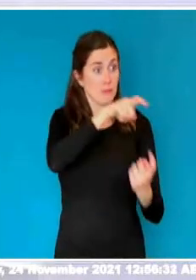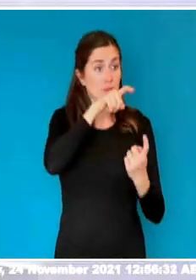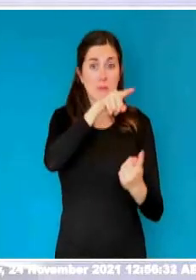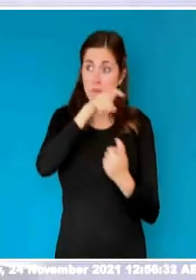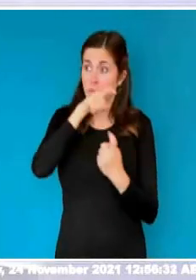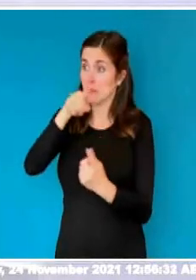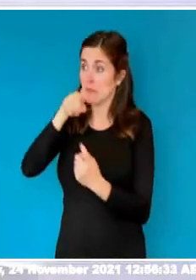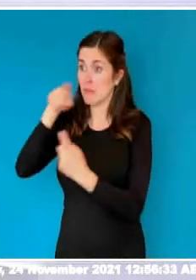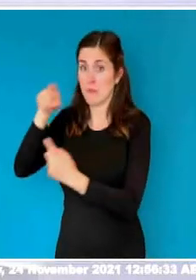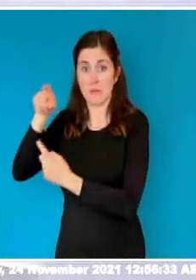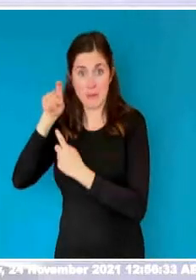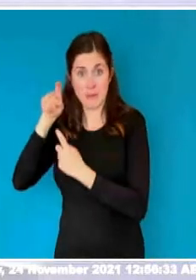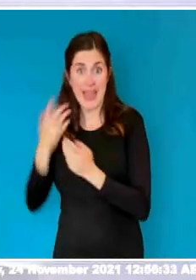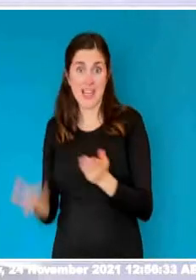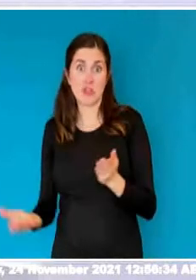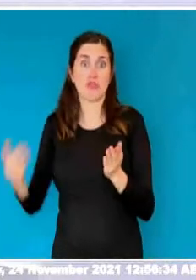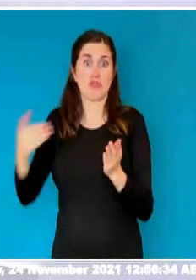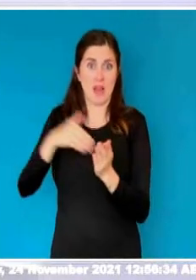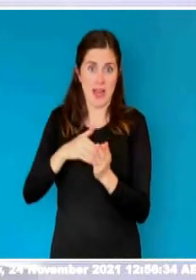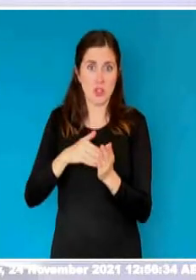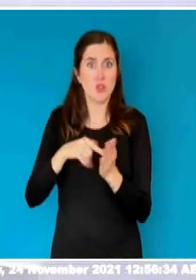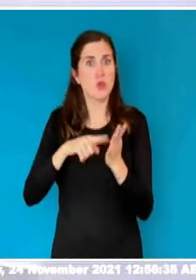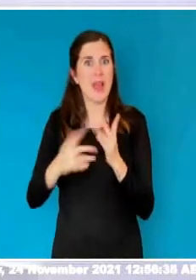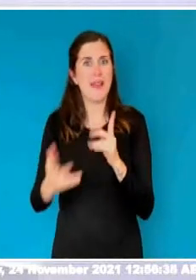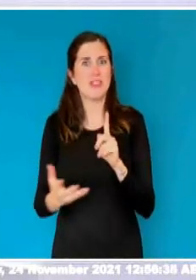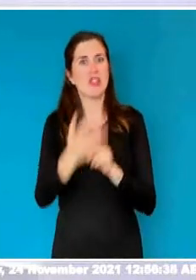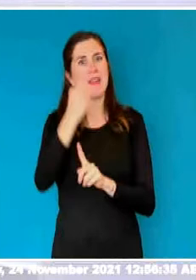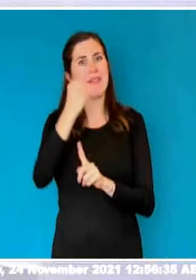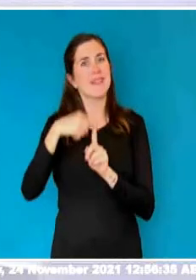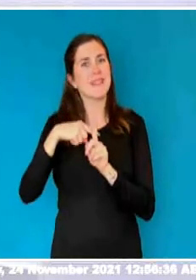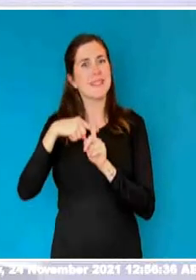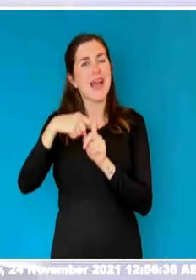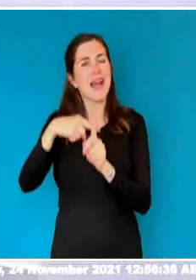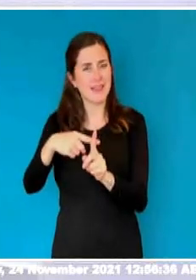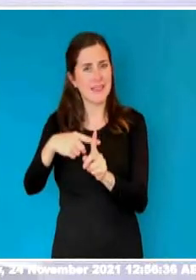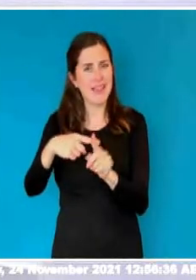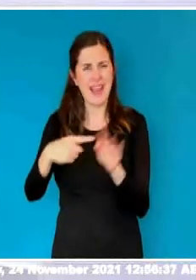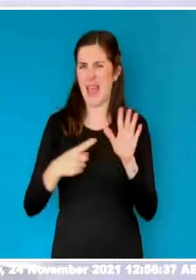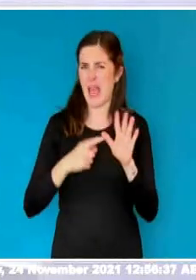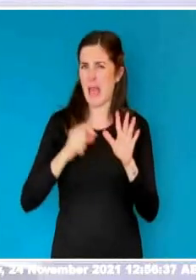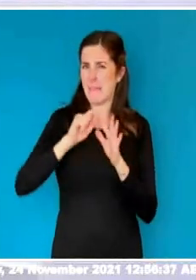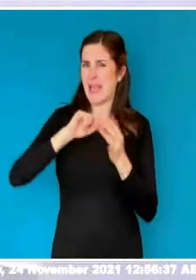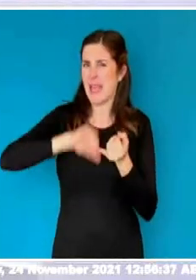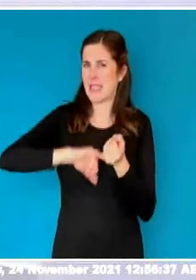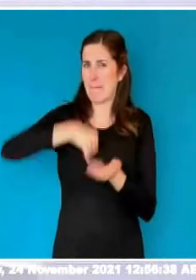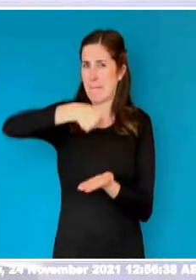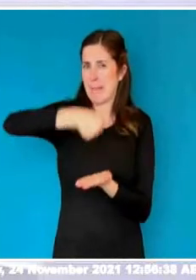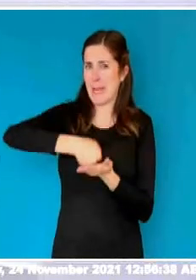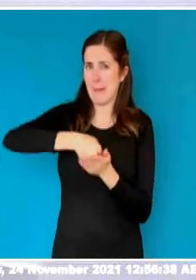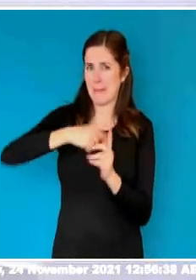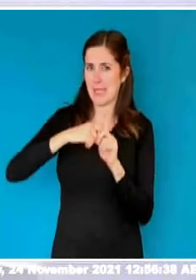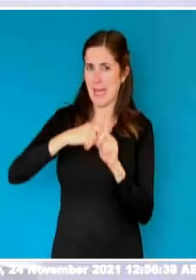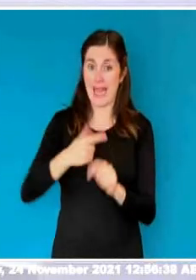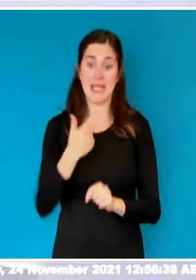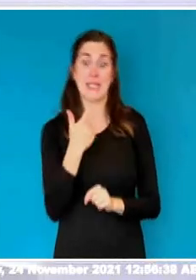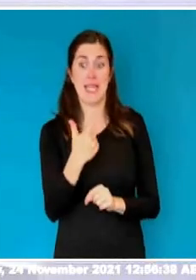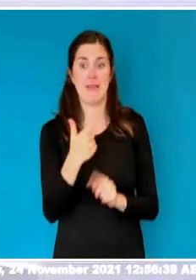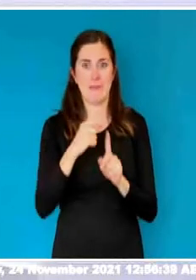the ATO to meet the Australian Public Service target of 7 per cent of people with a